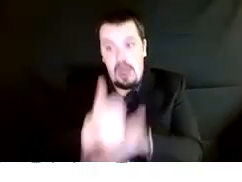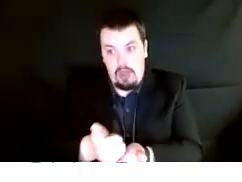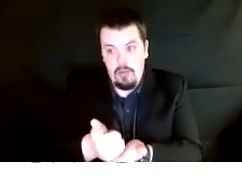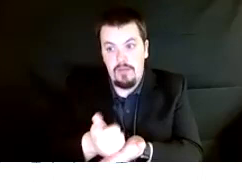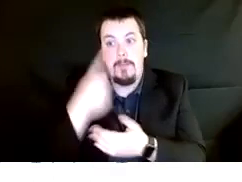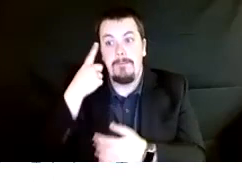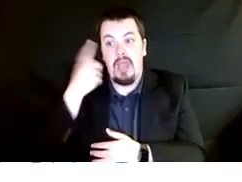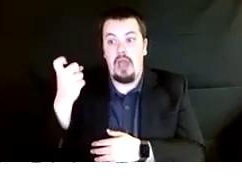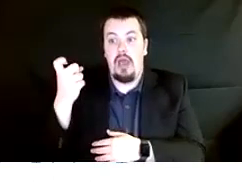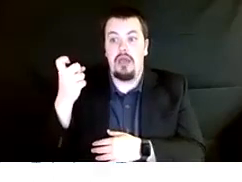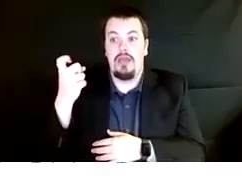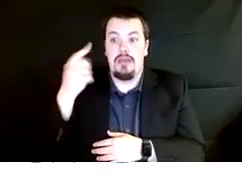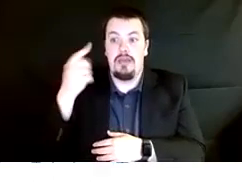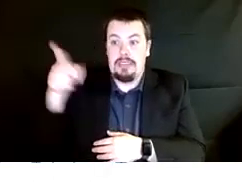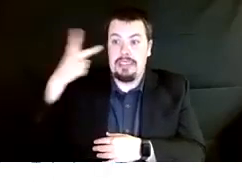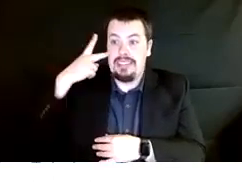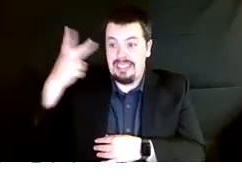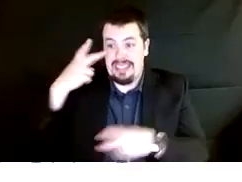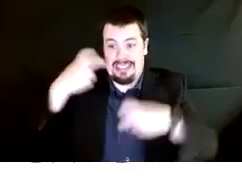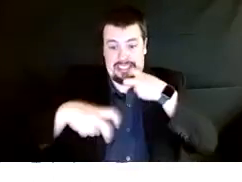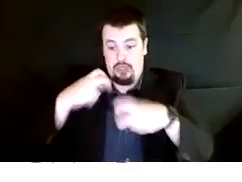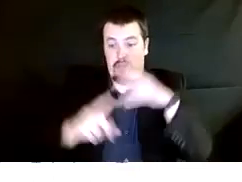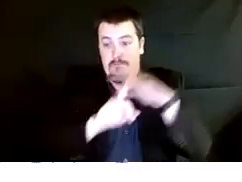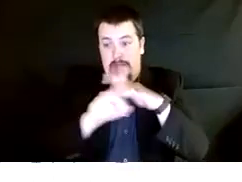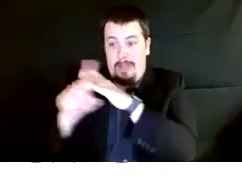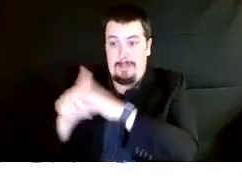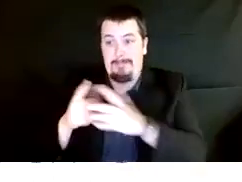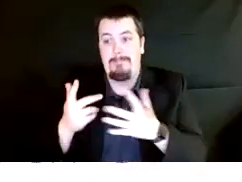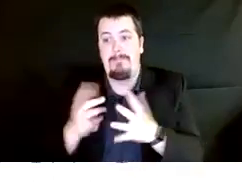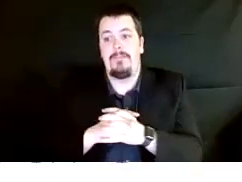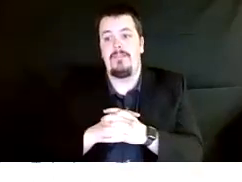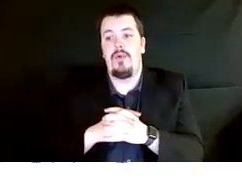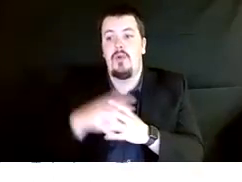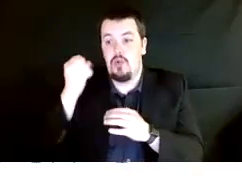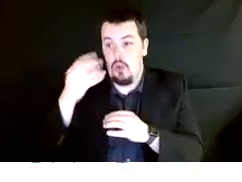you know, they were seeing these issues come up um and so they issued those guidelines